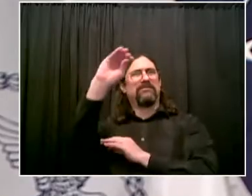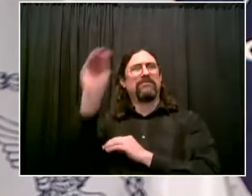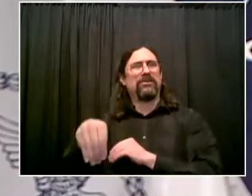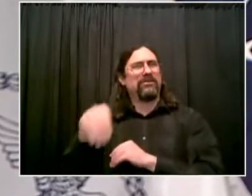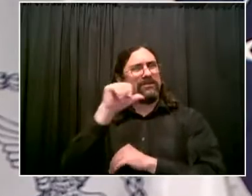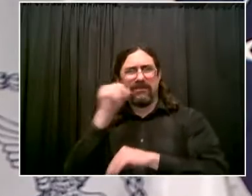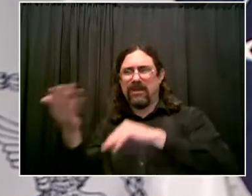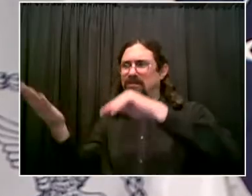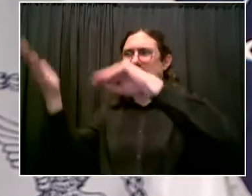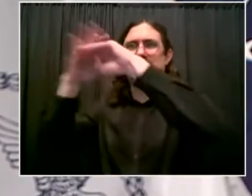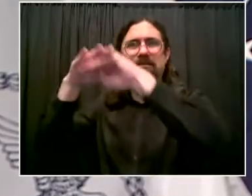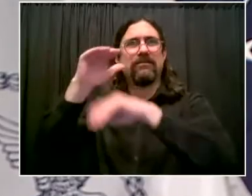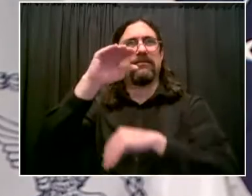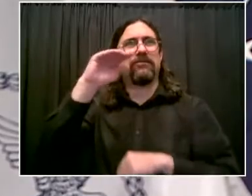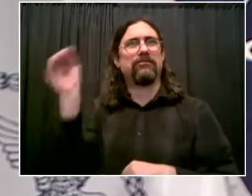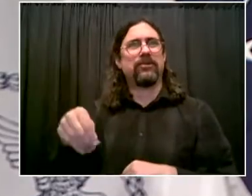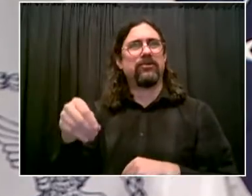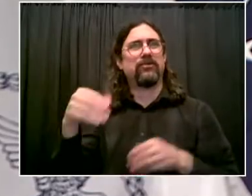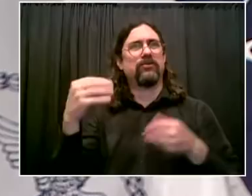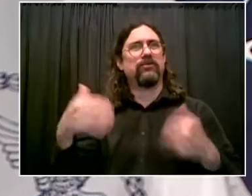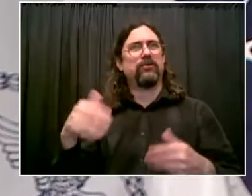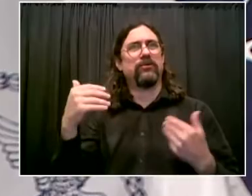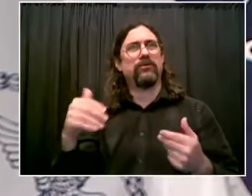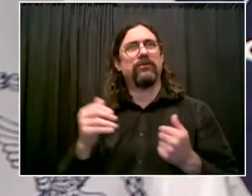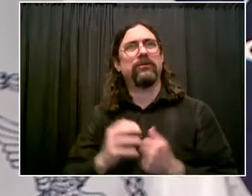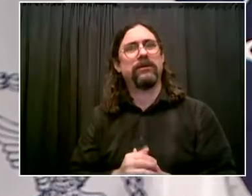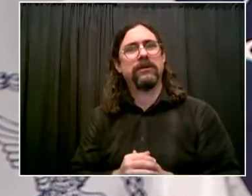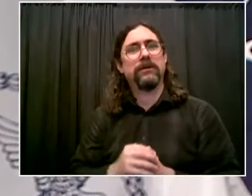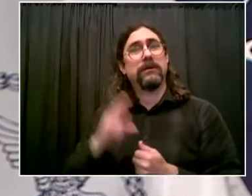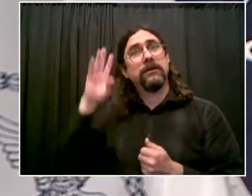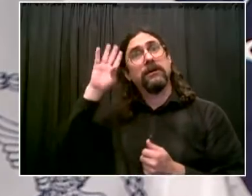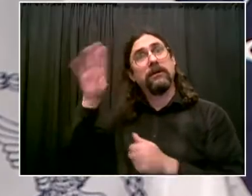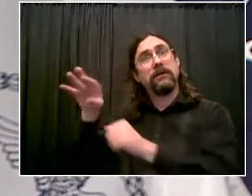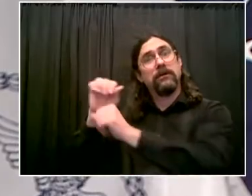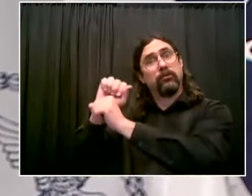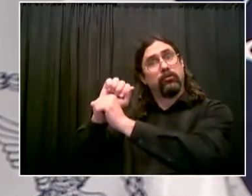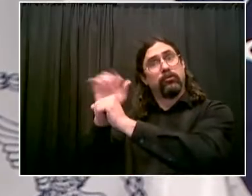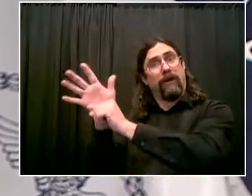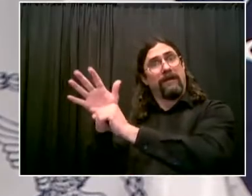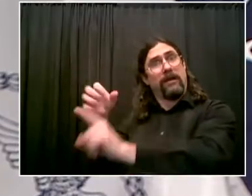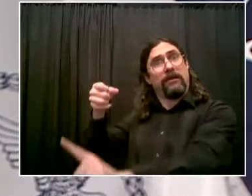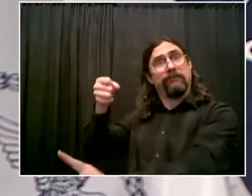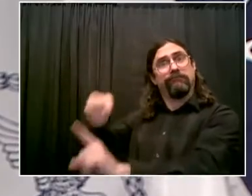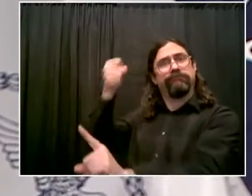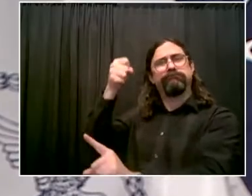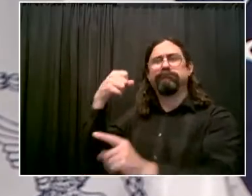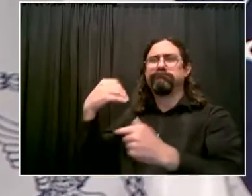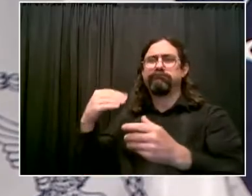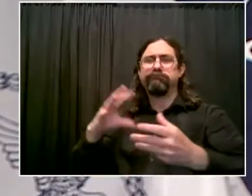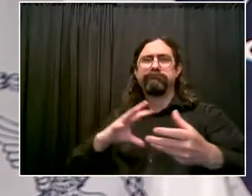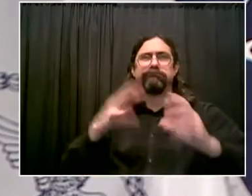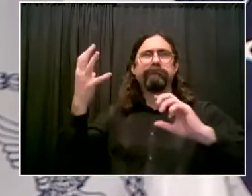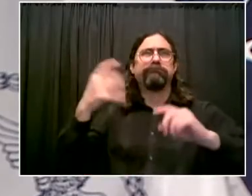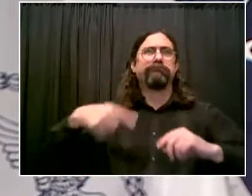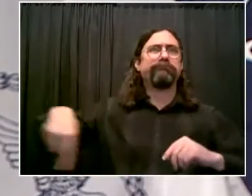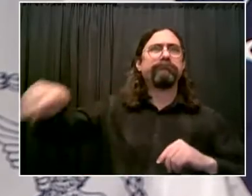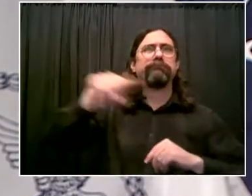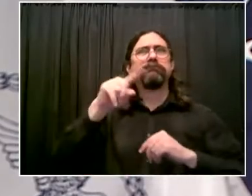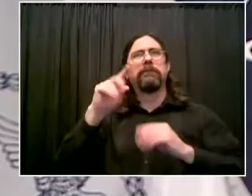I'M CONCERNED. I THINK IT'S IMPORTANT INFORMATION AND I THANK YOU AND YOUR COLLEAGUES ARE BRINGING IT OUT. THAT IS NOT THE DIRECTION W E SHOULD BE GOING, WE SHOULD BE MOVING TOWARDS